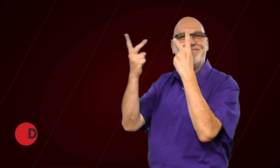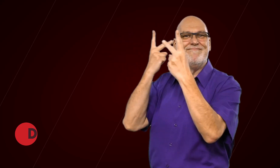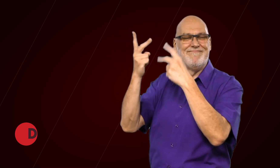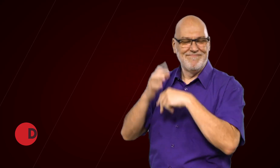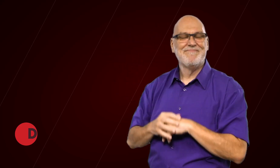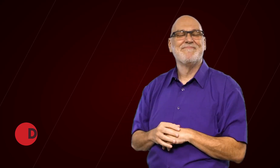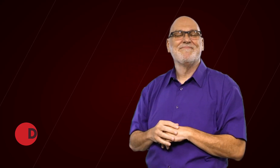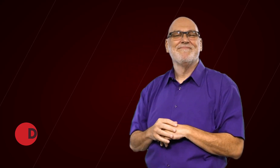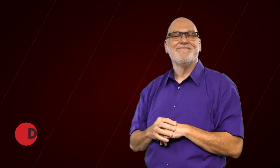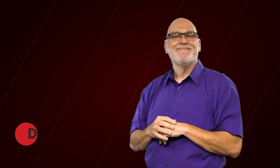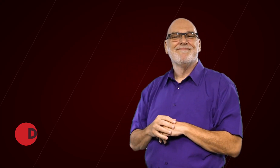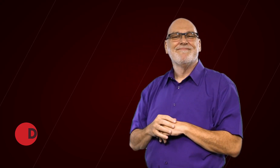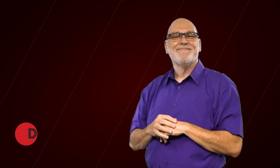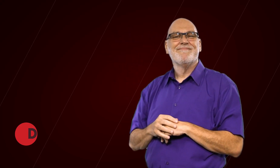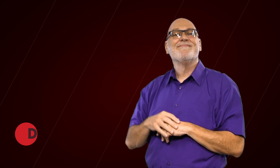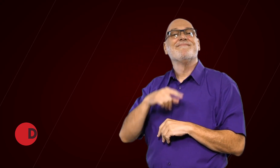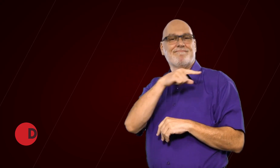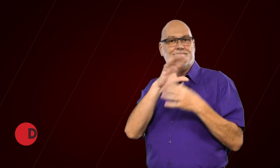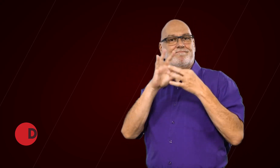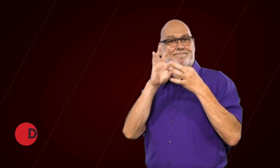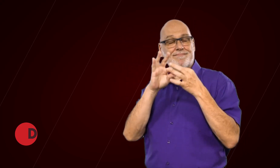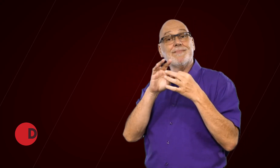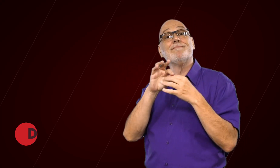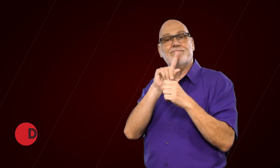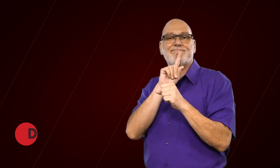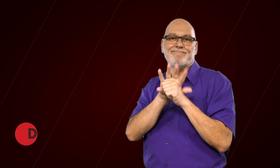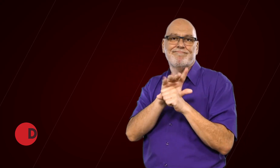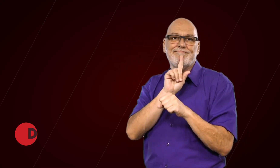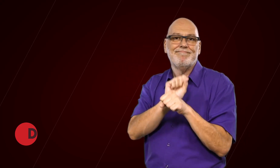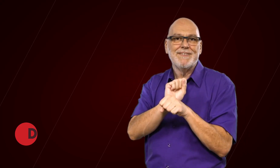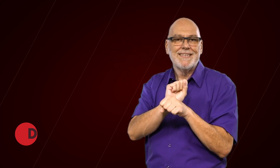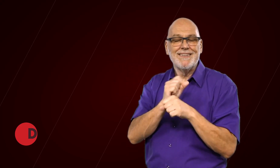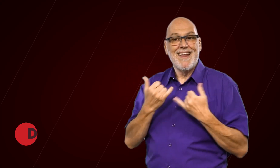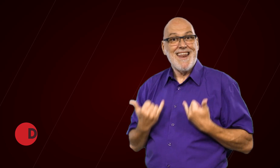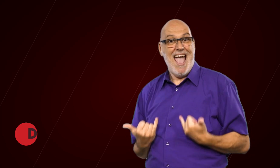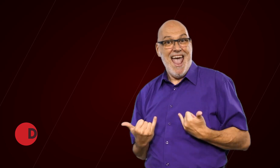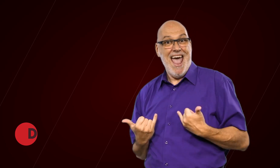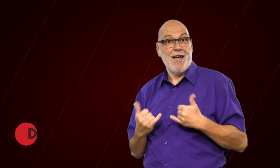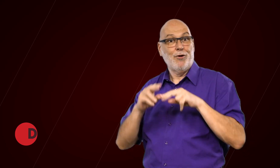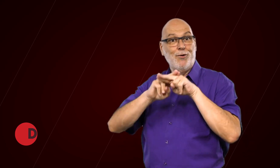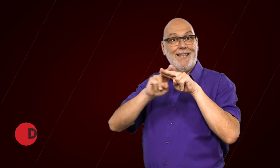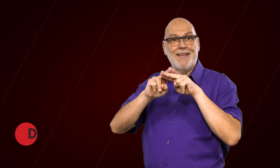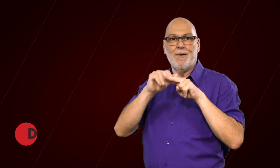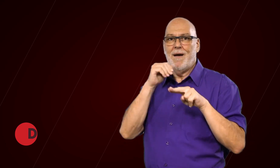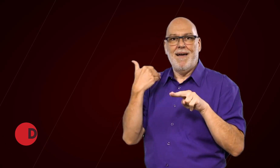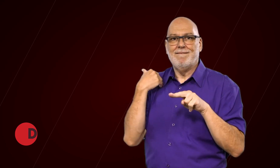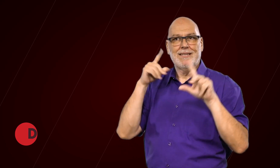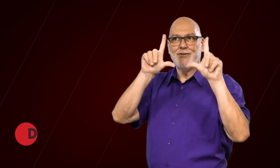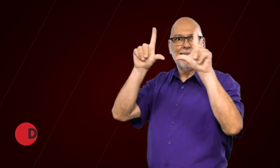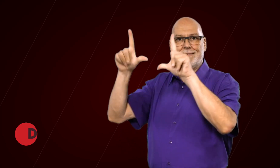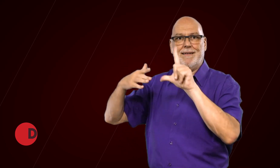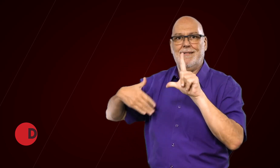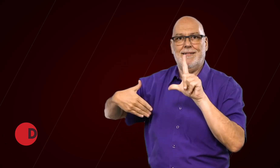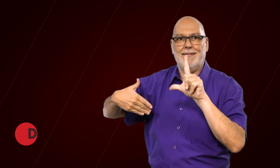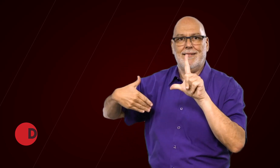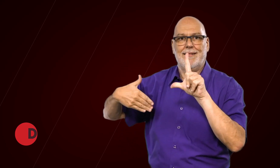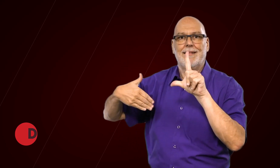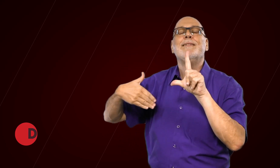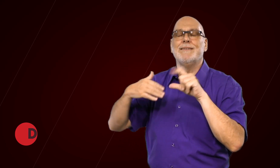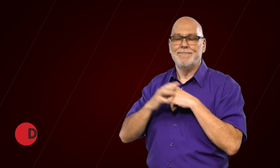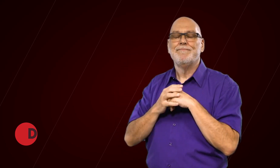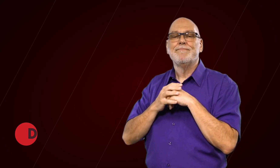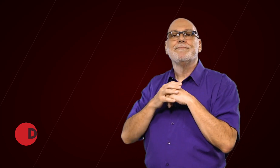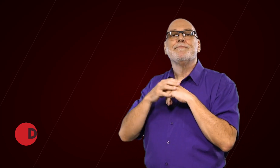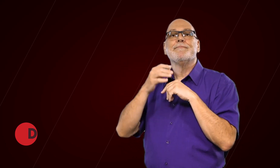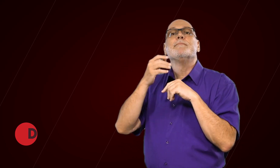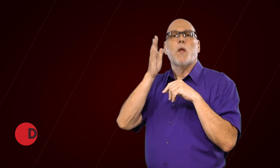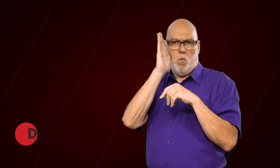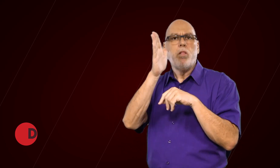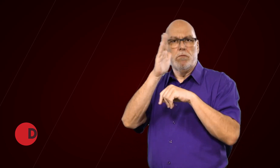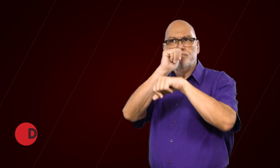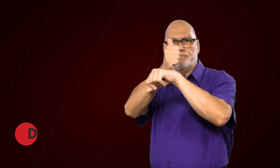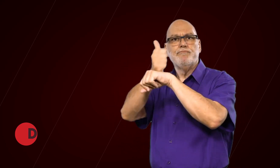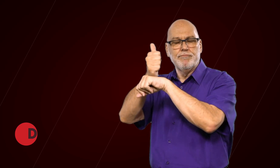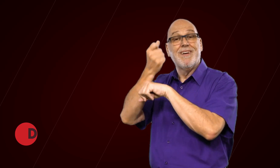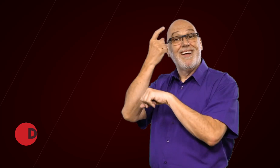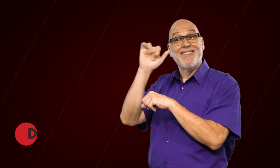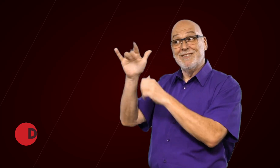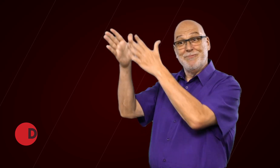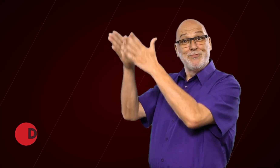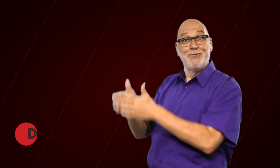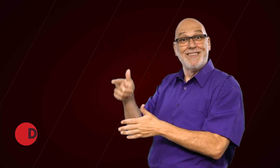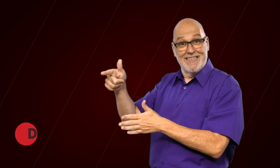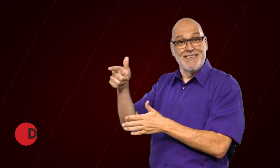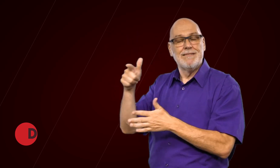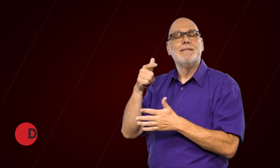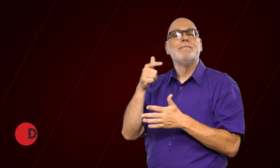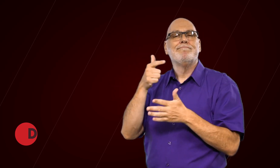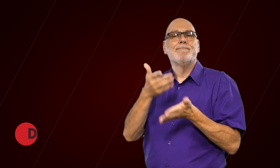signed versions of announcements on their TV screens and confirmed current